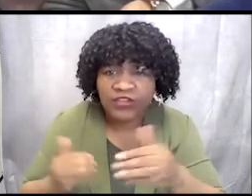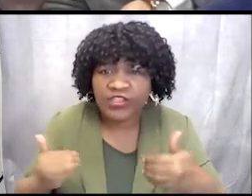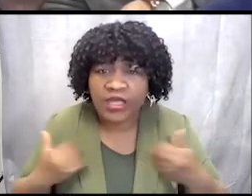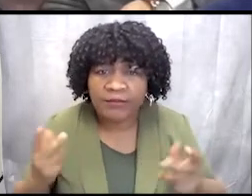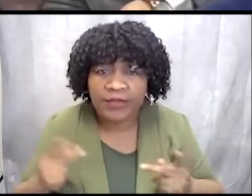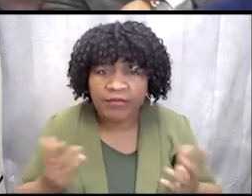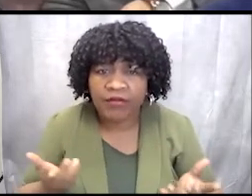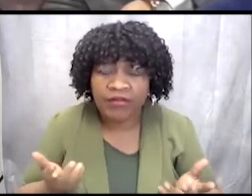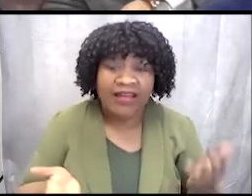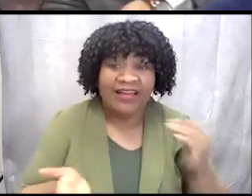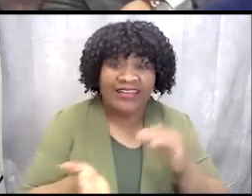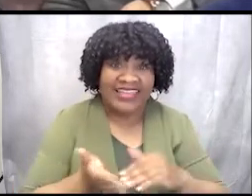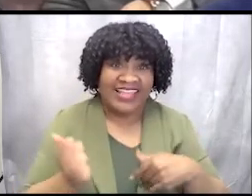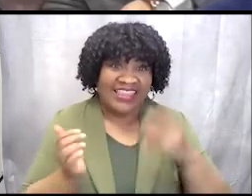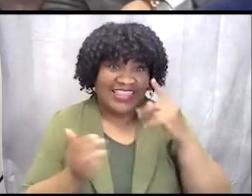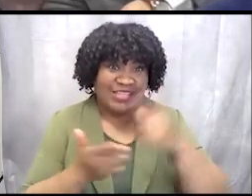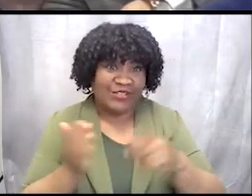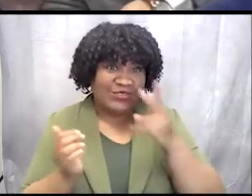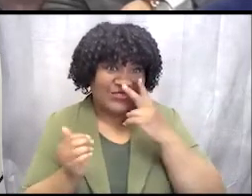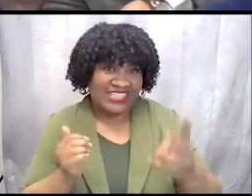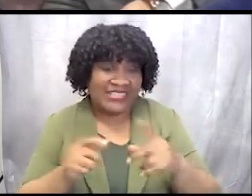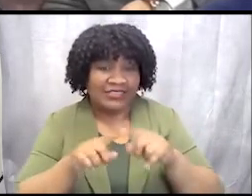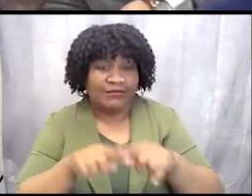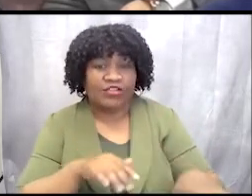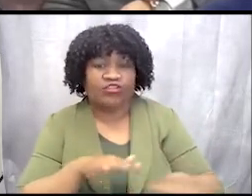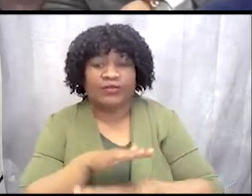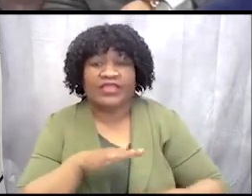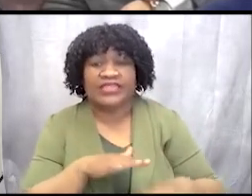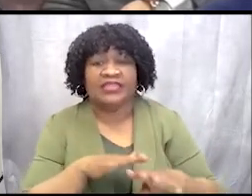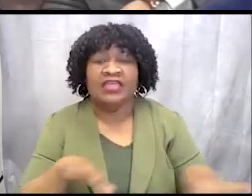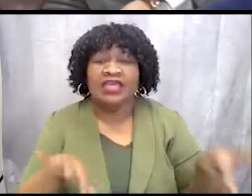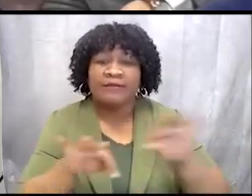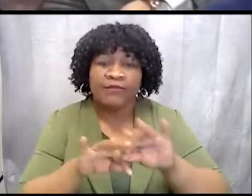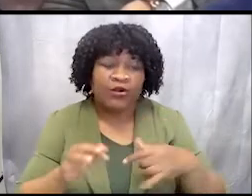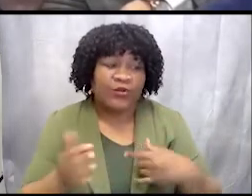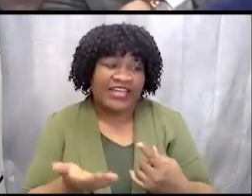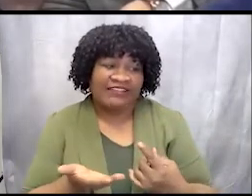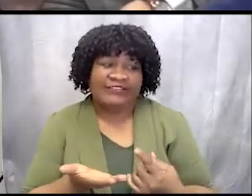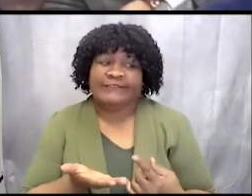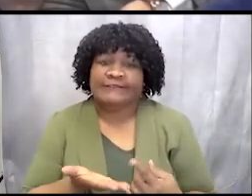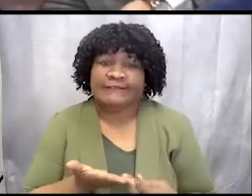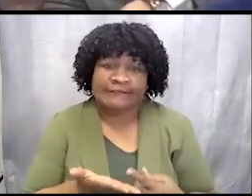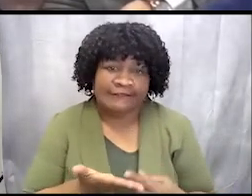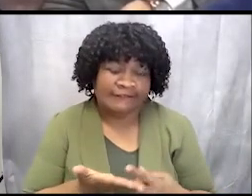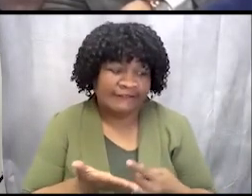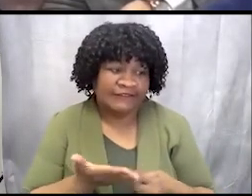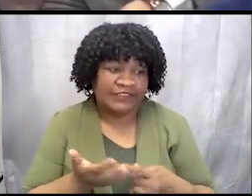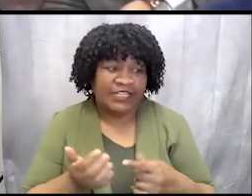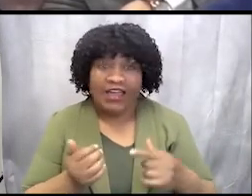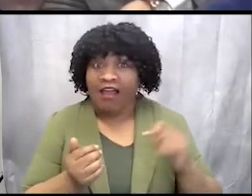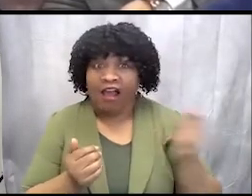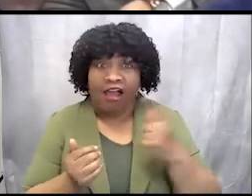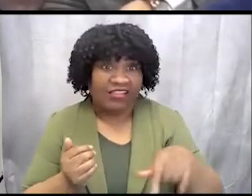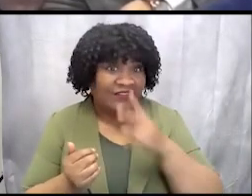And I think what you see is based on your beliefs. And I think we have to talk that through because I don't think we all see the same thing.